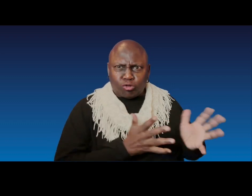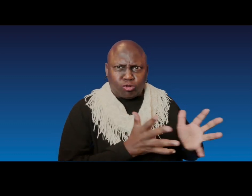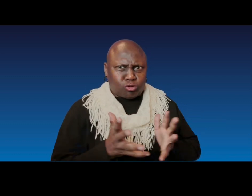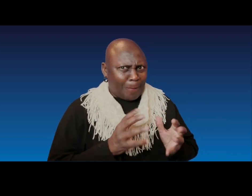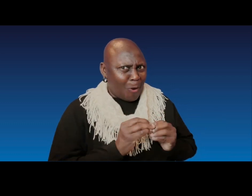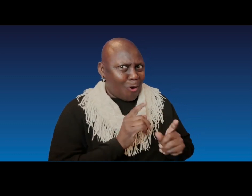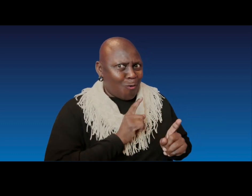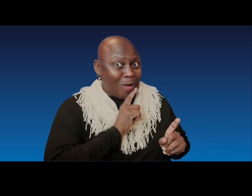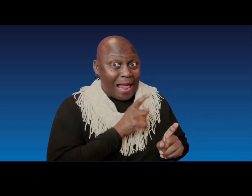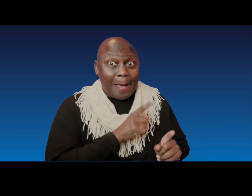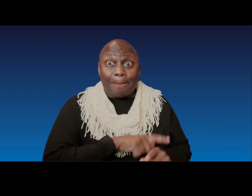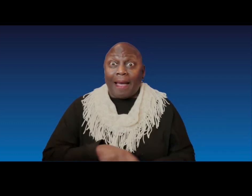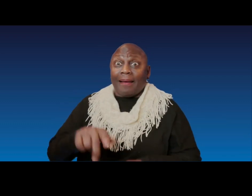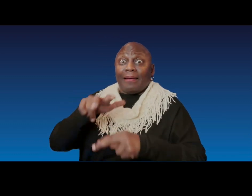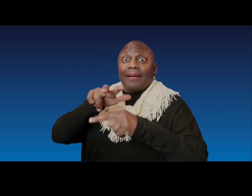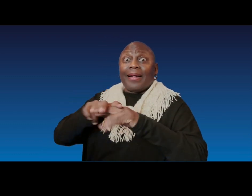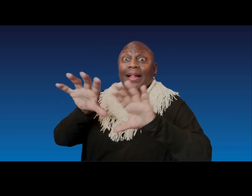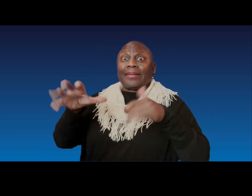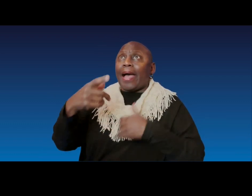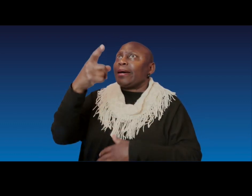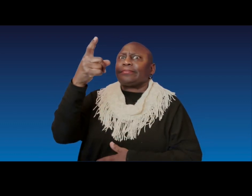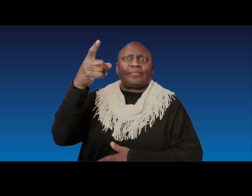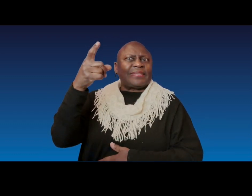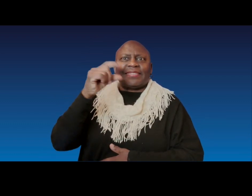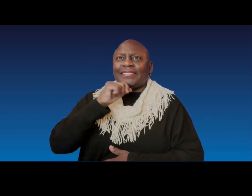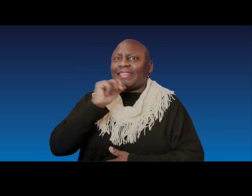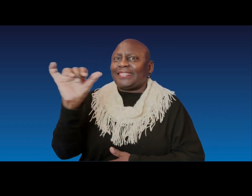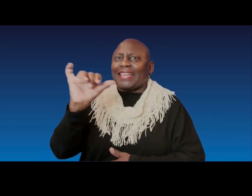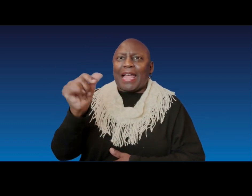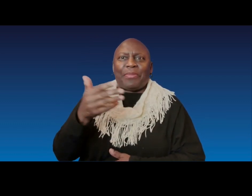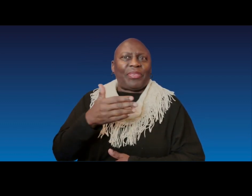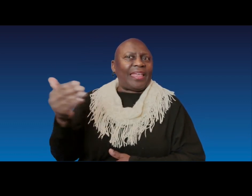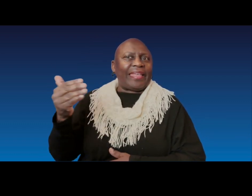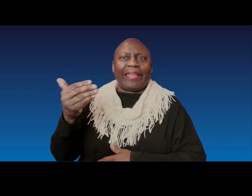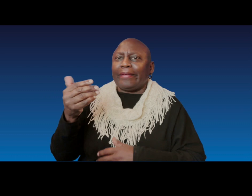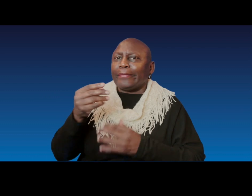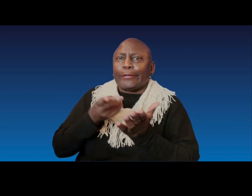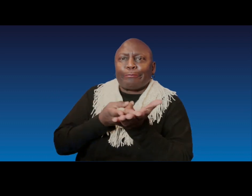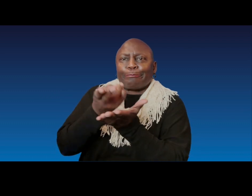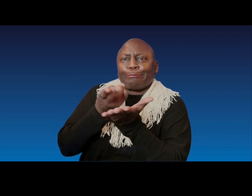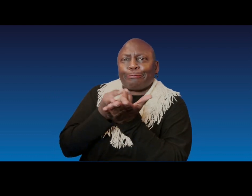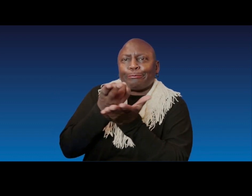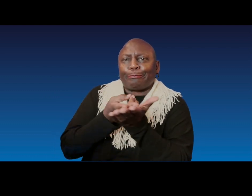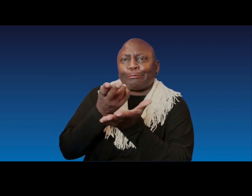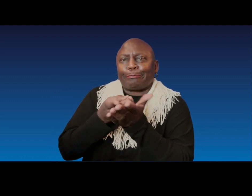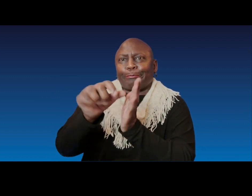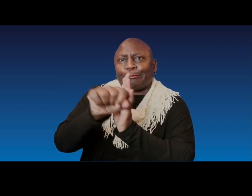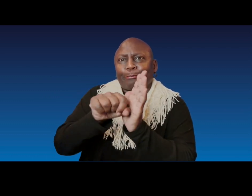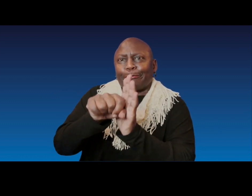They tend to talk more in reality, but in class it tends to be the banking model. In lectures